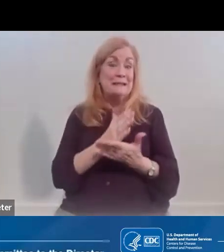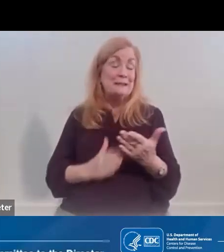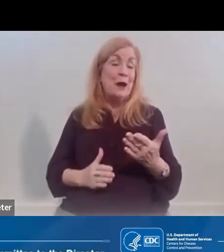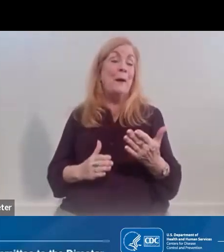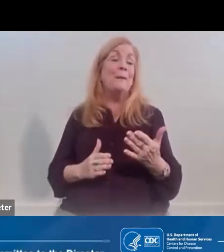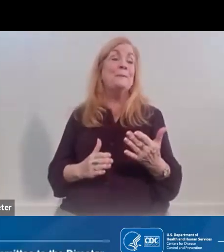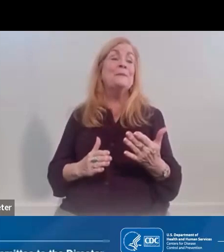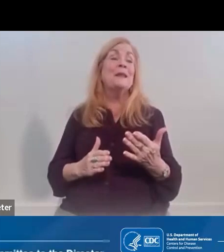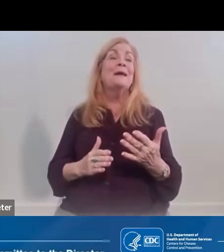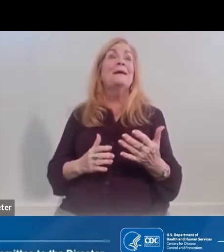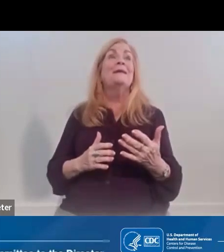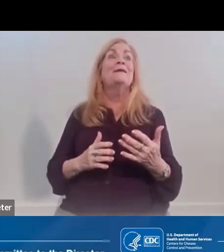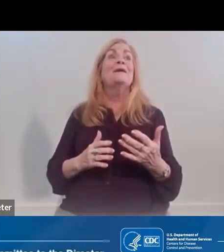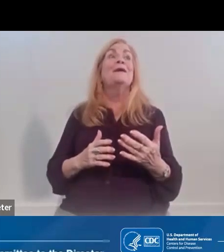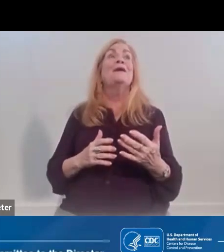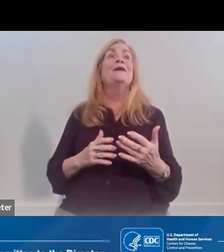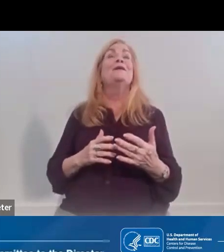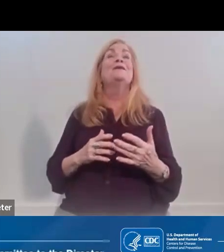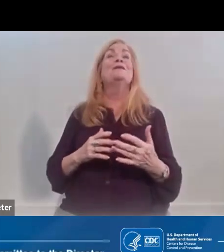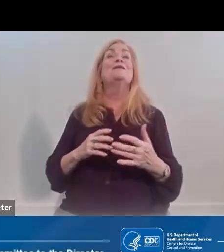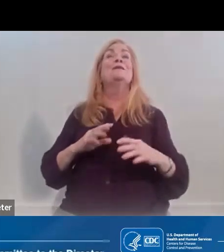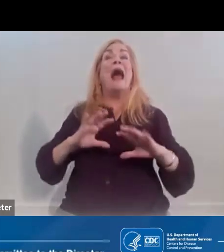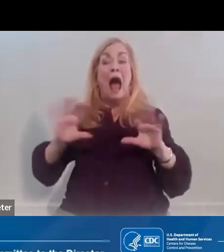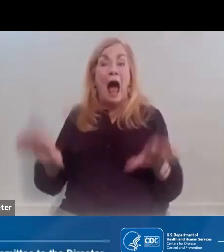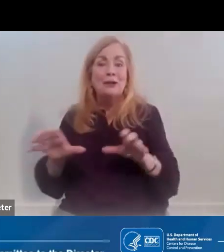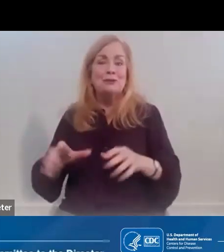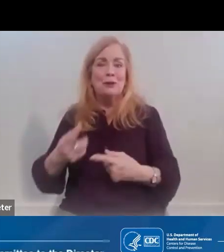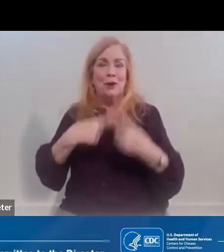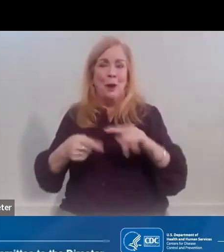Anything that you can do to increase the likelihood that, for example,